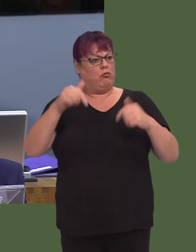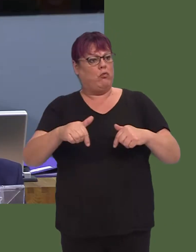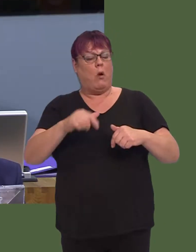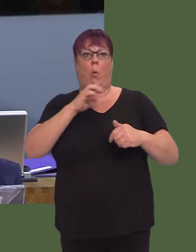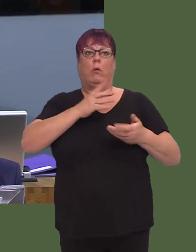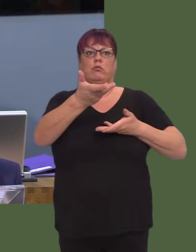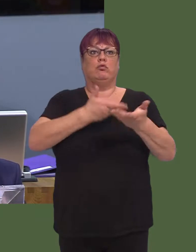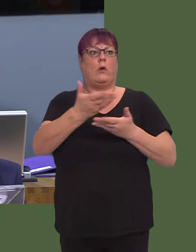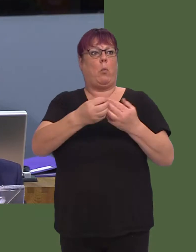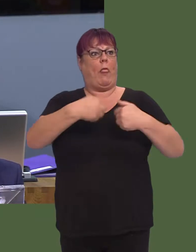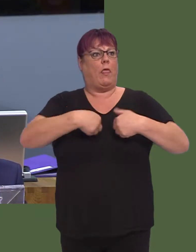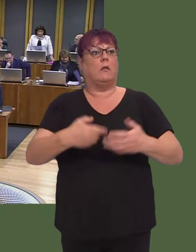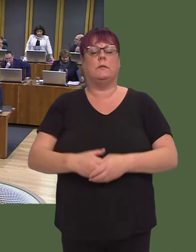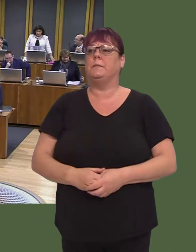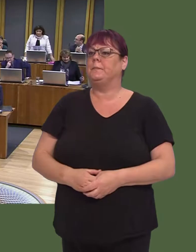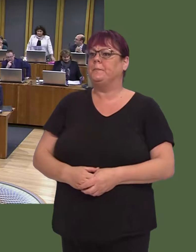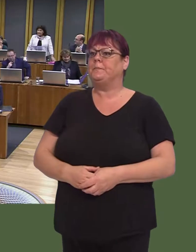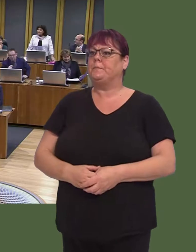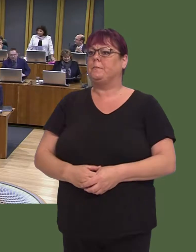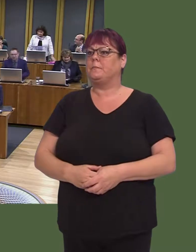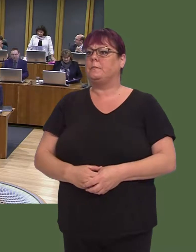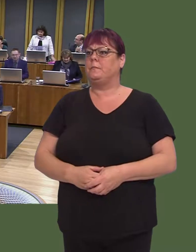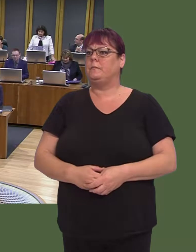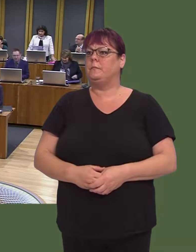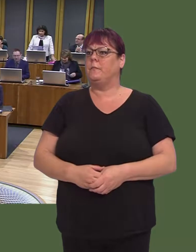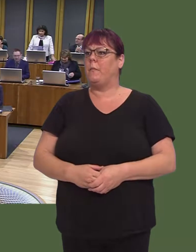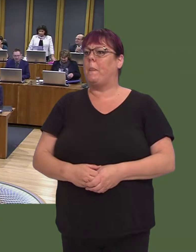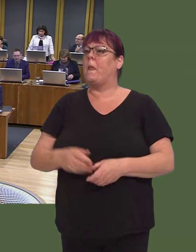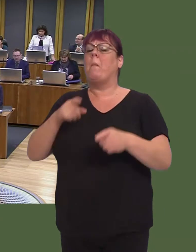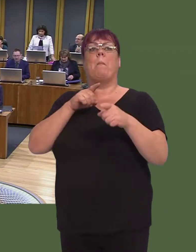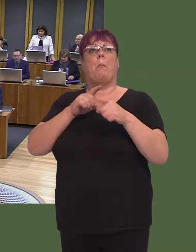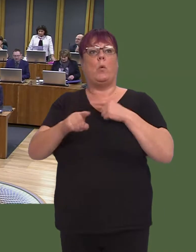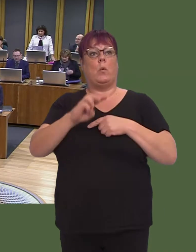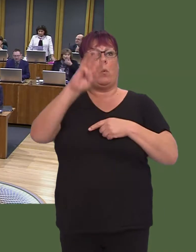Caroline Jones AM: First Minister, whilst it's true that, currently, the majority of